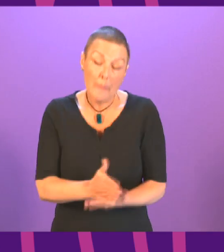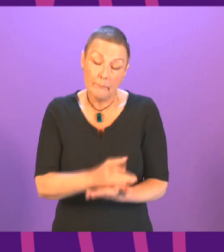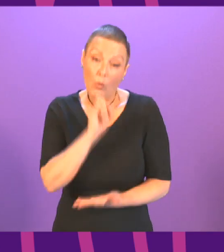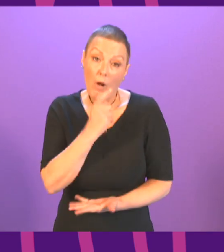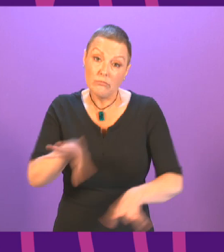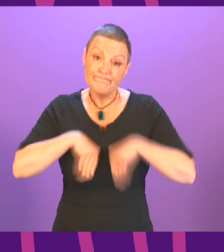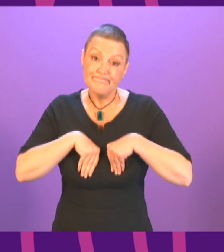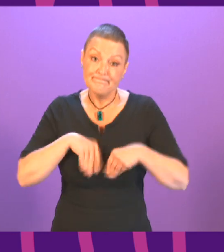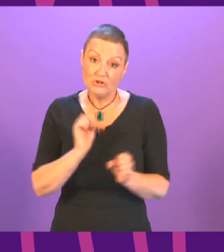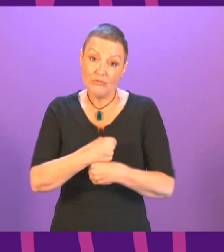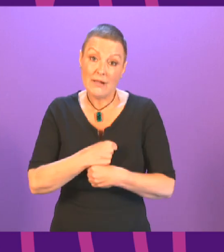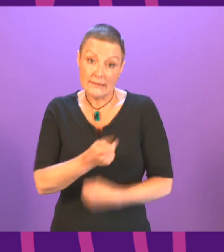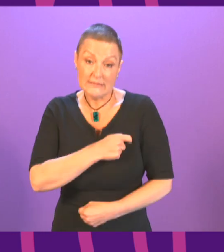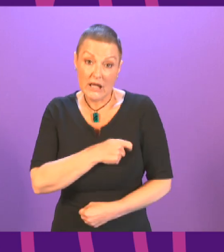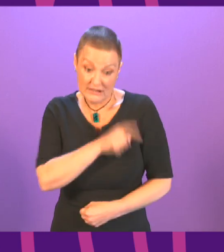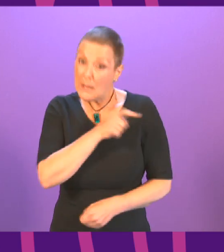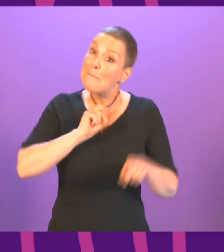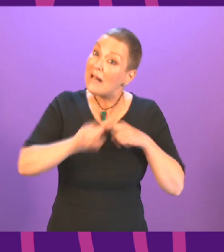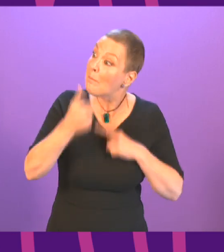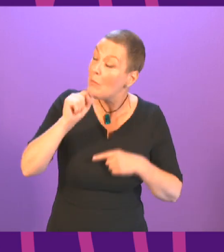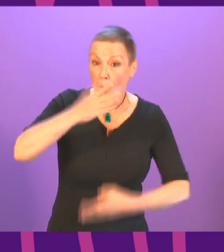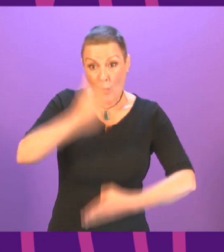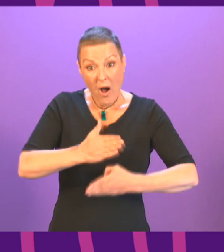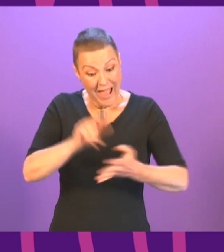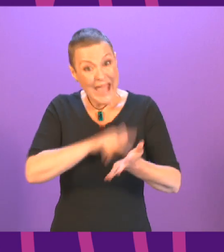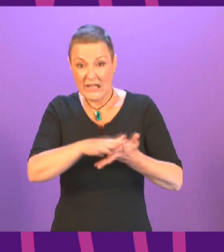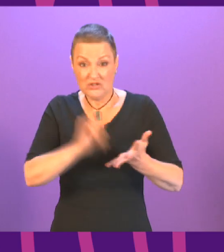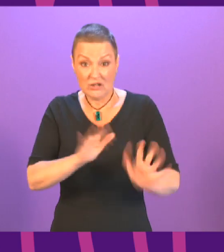to us all, and particularly to people working in our national health service.